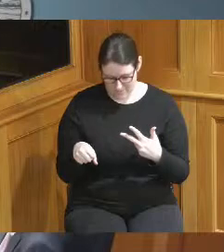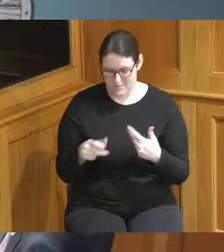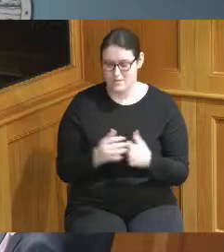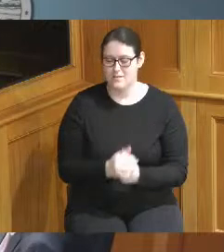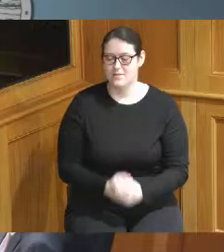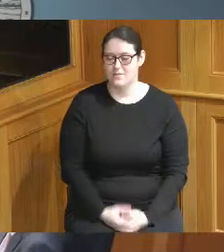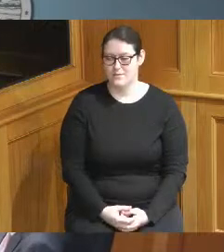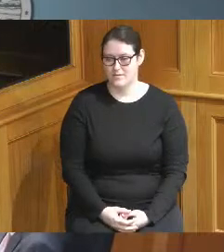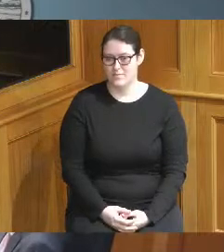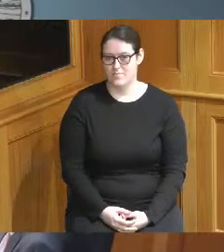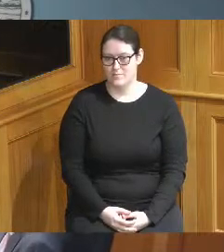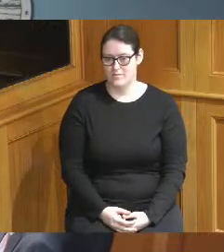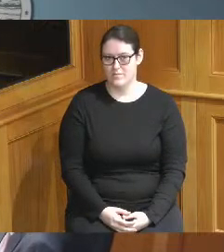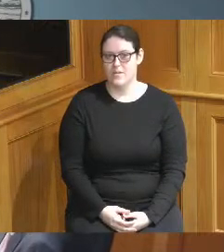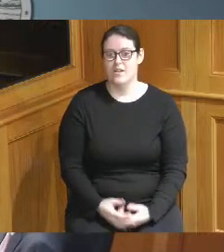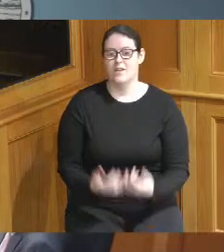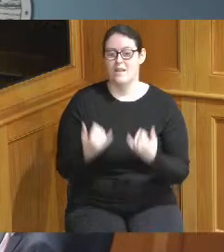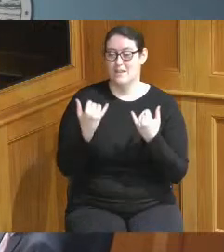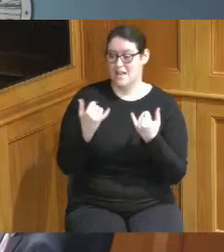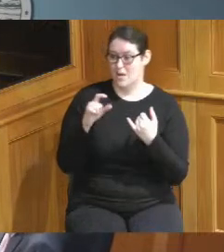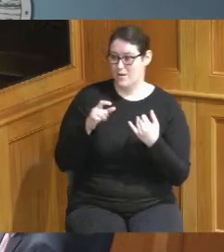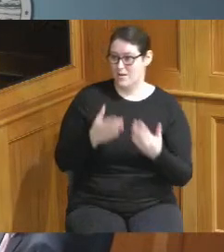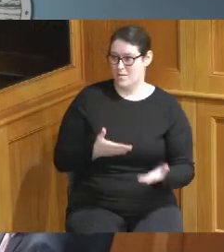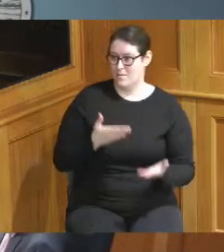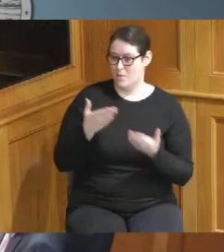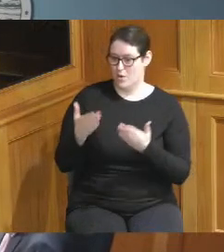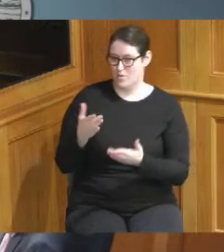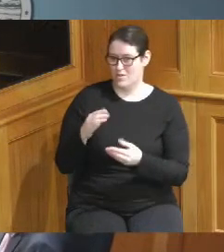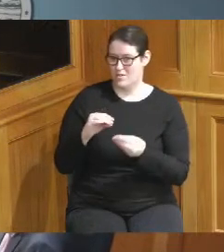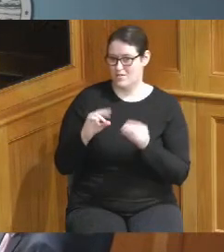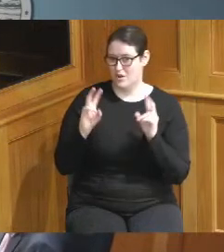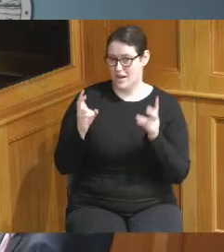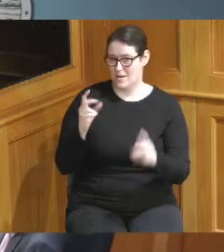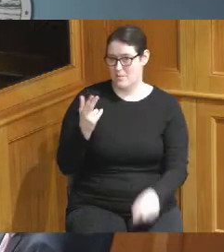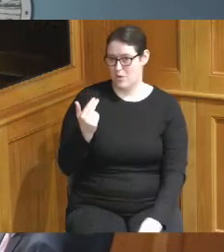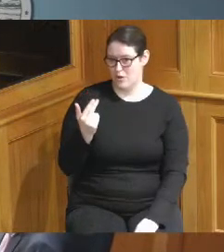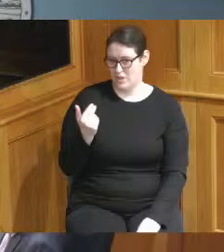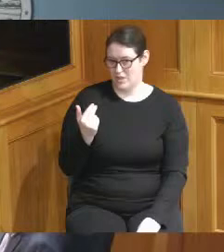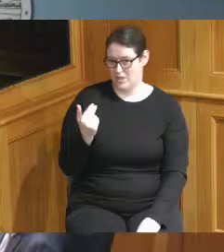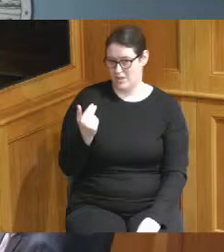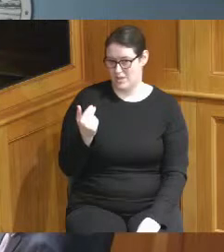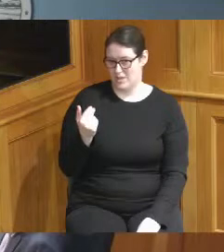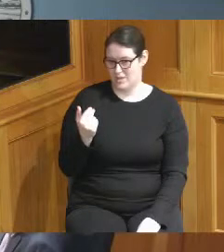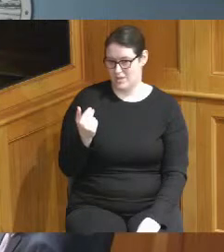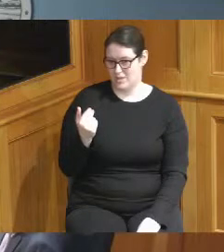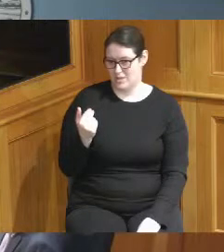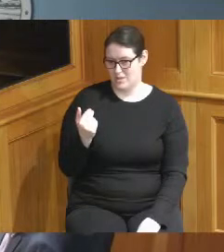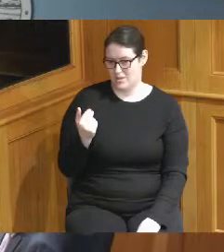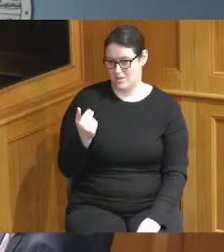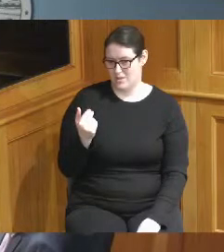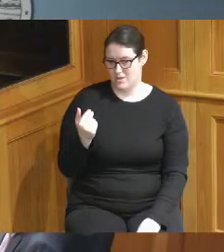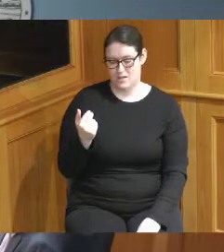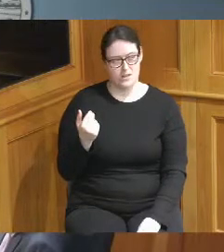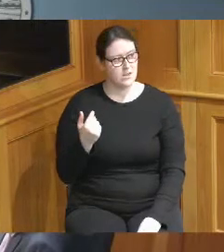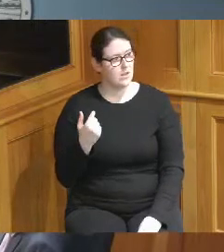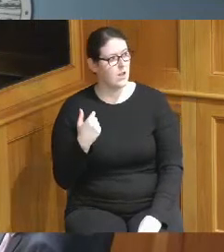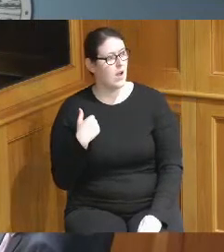well so just so do you want to elaborate on item number 13 (Commissioner Reece) no I don't have to elaborate on